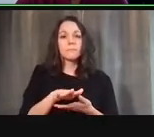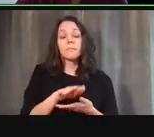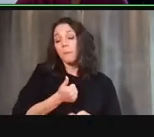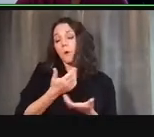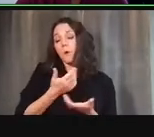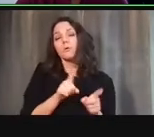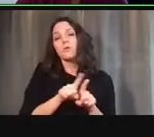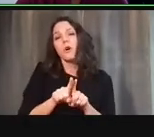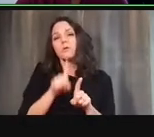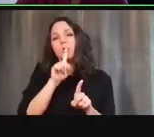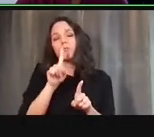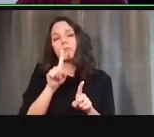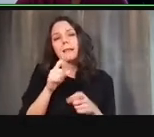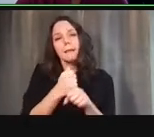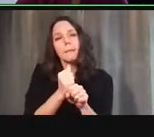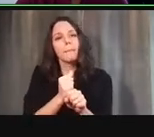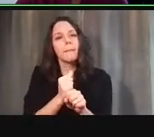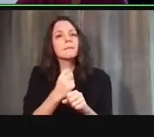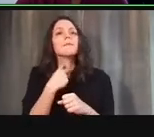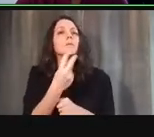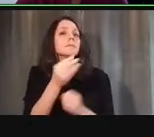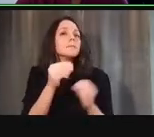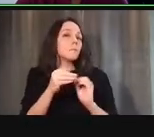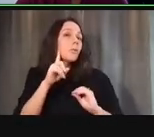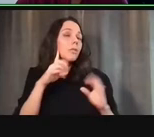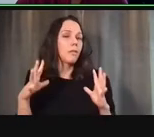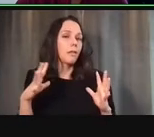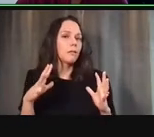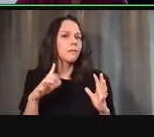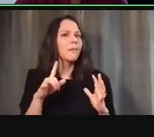is important to mental well being and being able to feel heard.